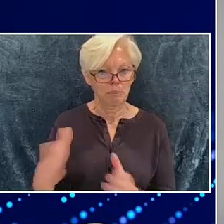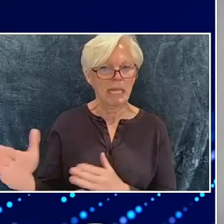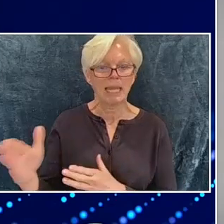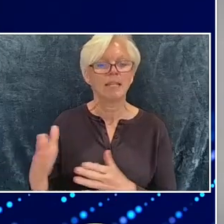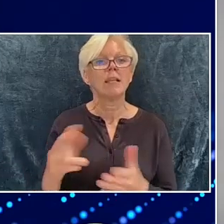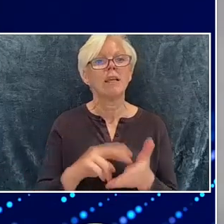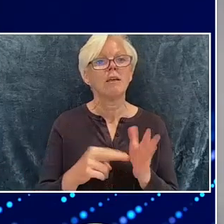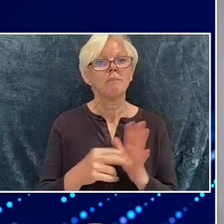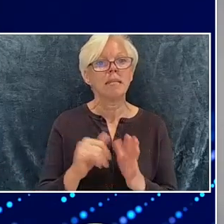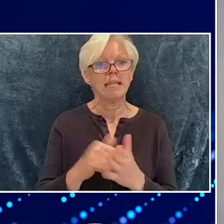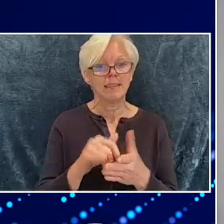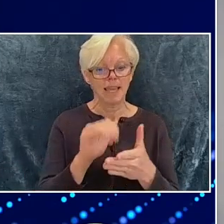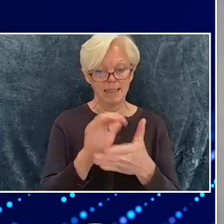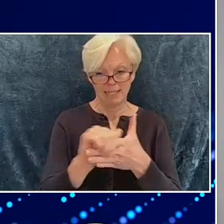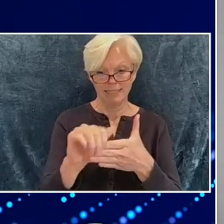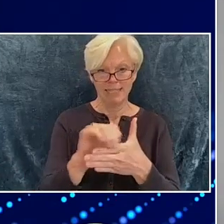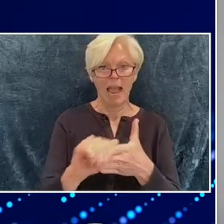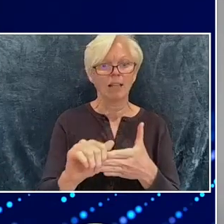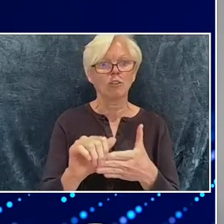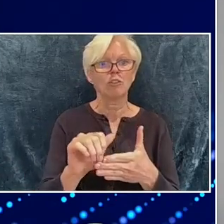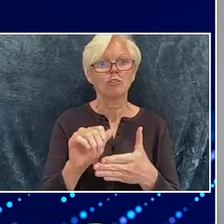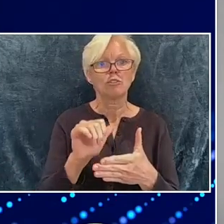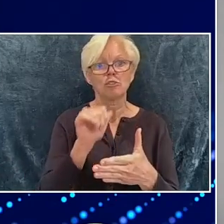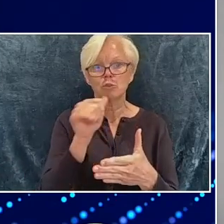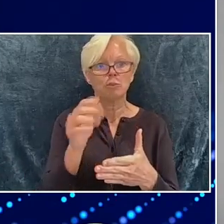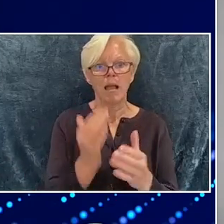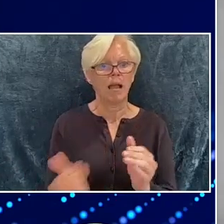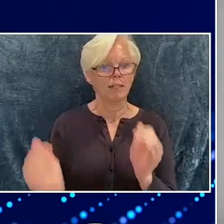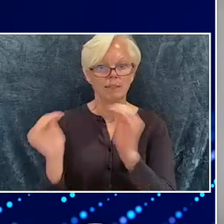dollars don't necessarily equate to the a